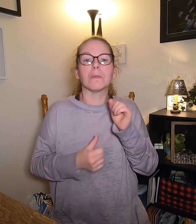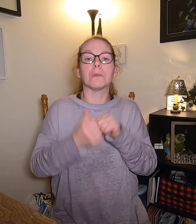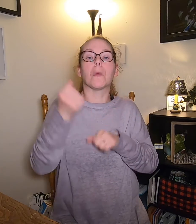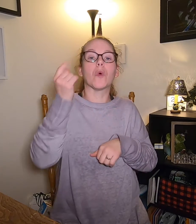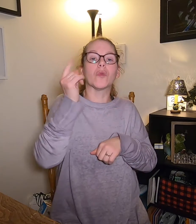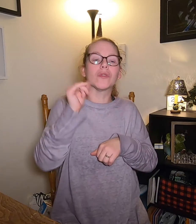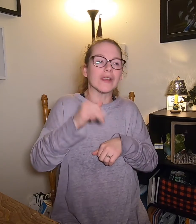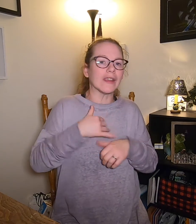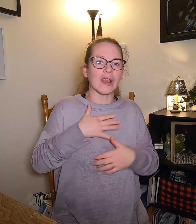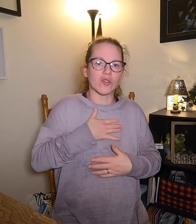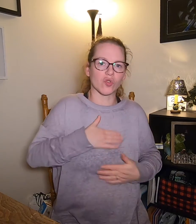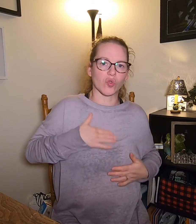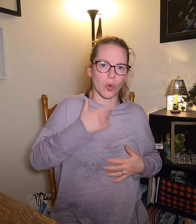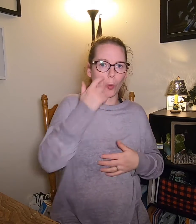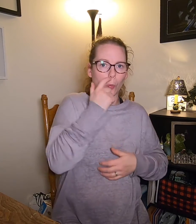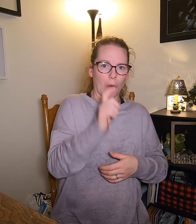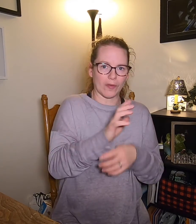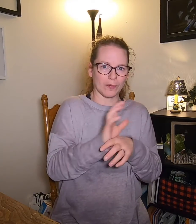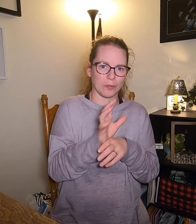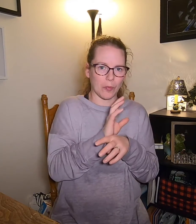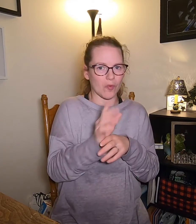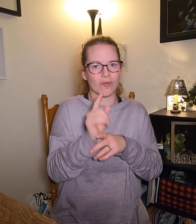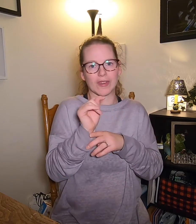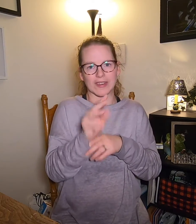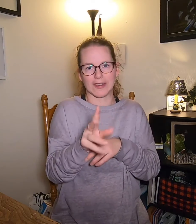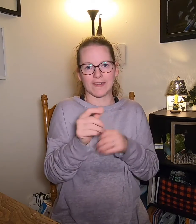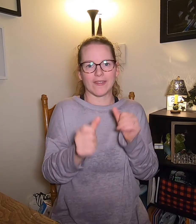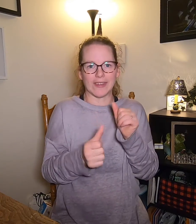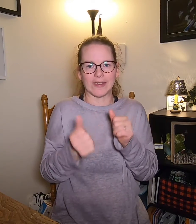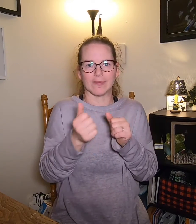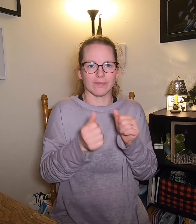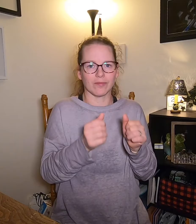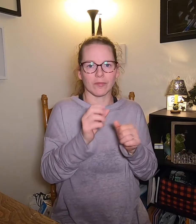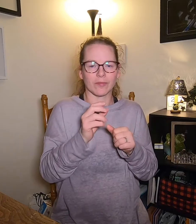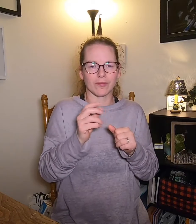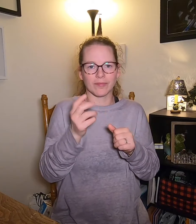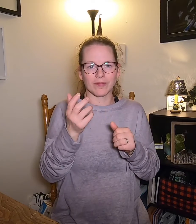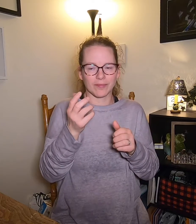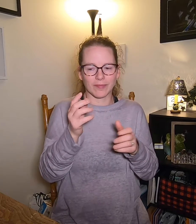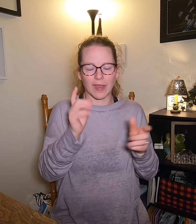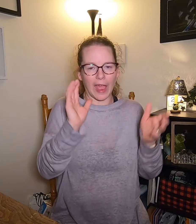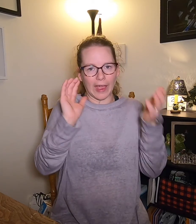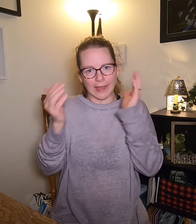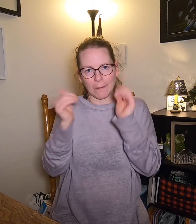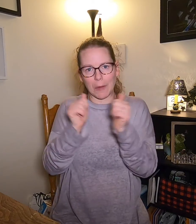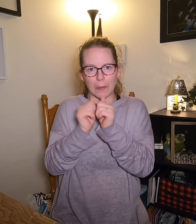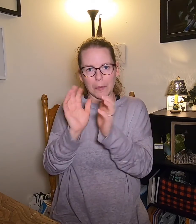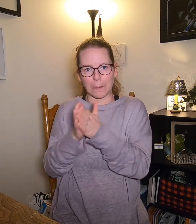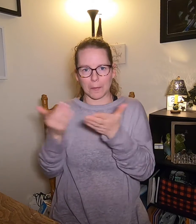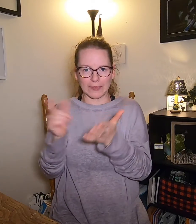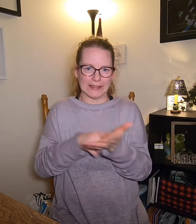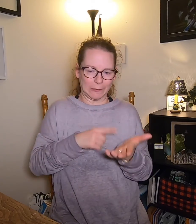most of the time I enjoy watching movies, TV show, compare to books